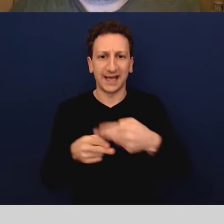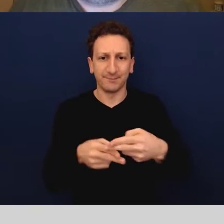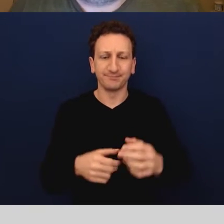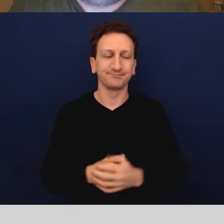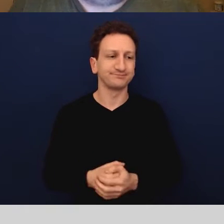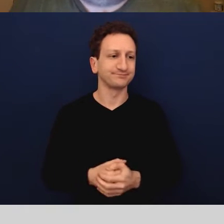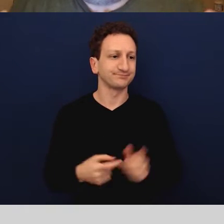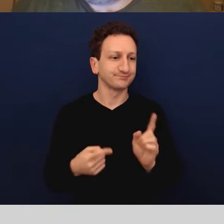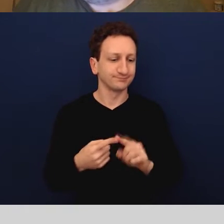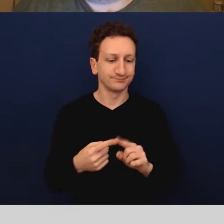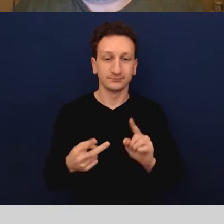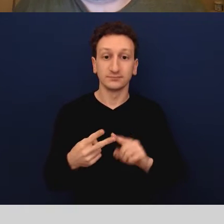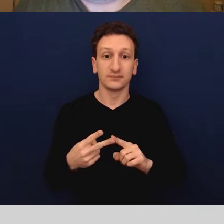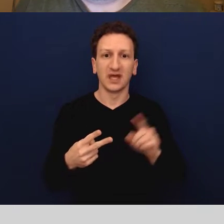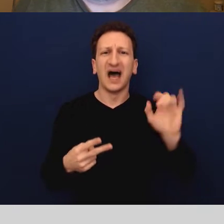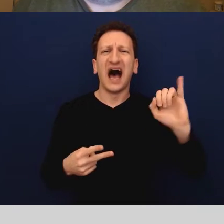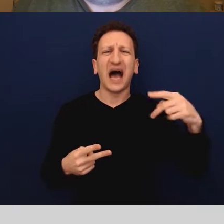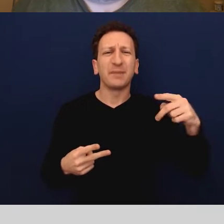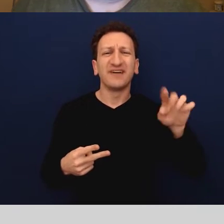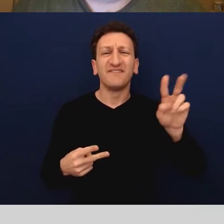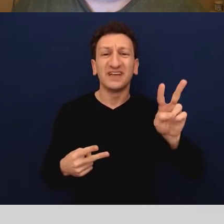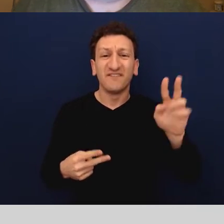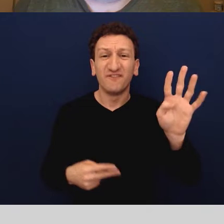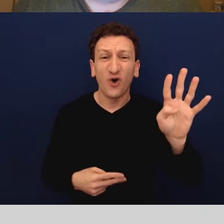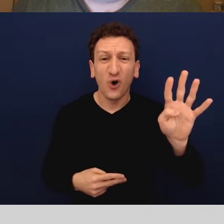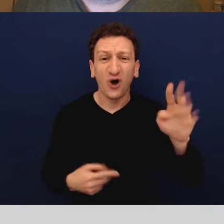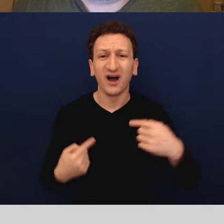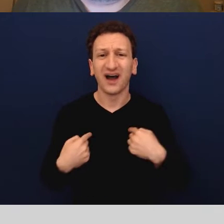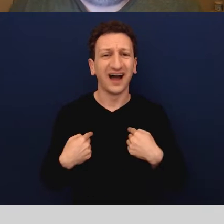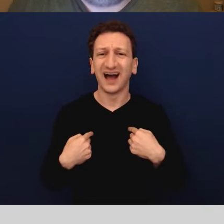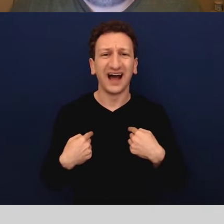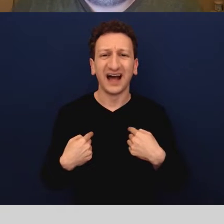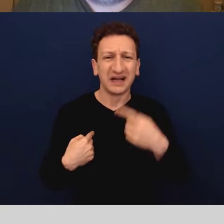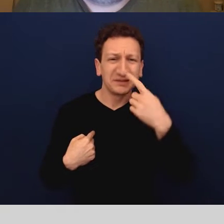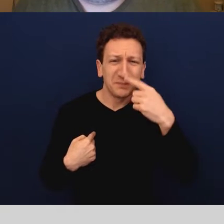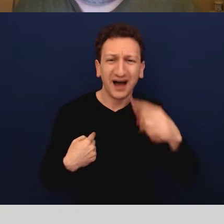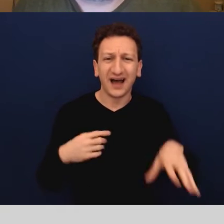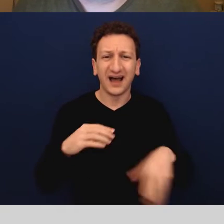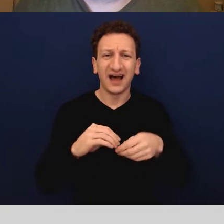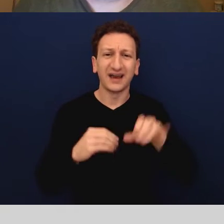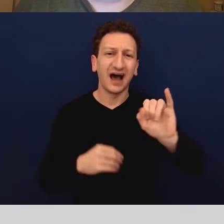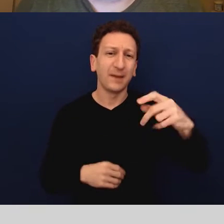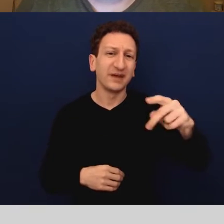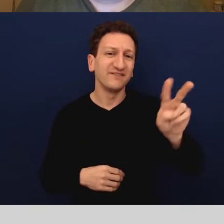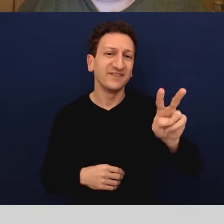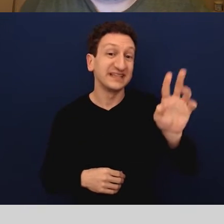with like our data center internally is all IPv6, I don't have IP4, can you have something for IPv6?